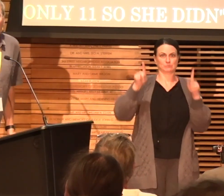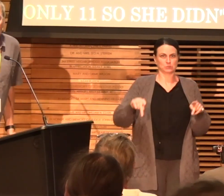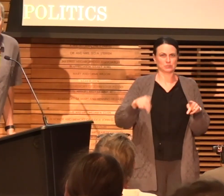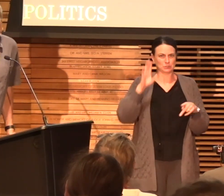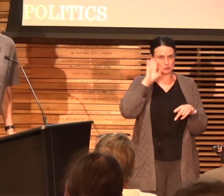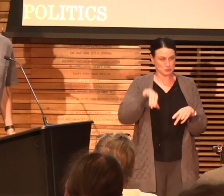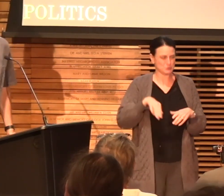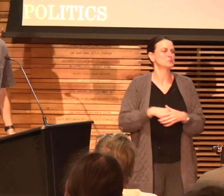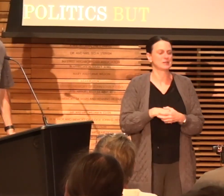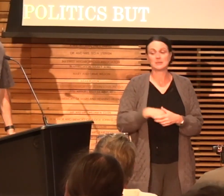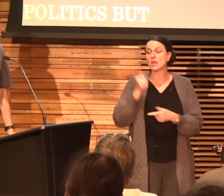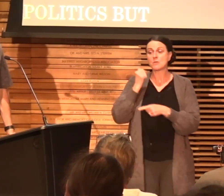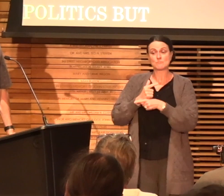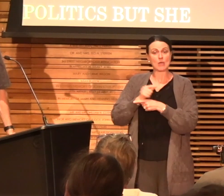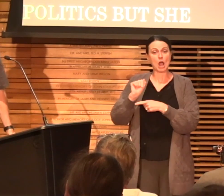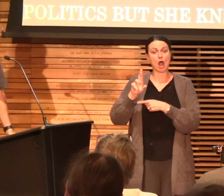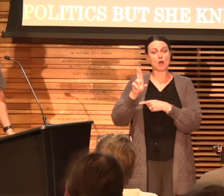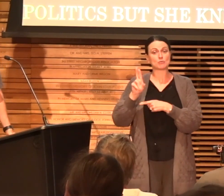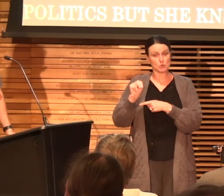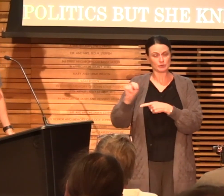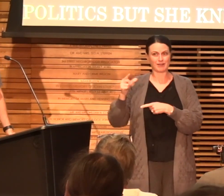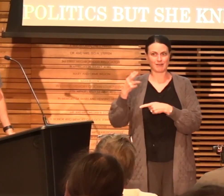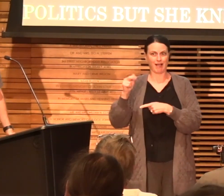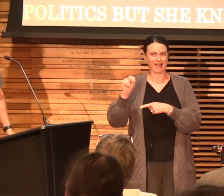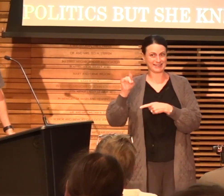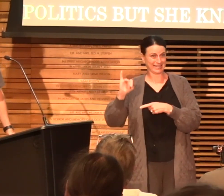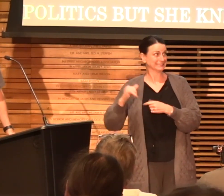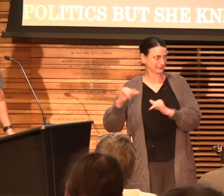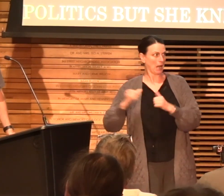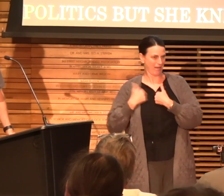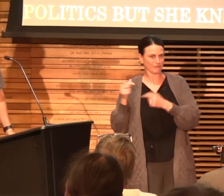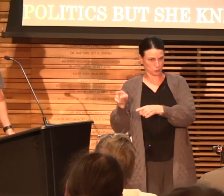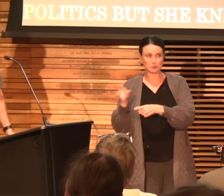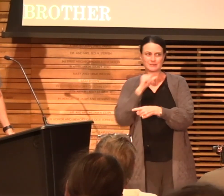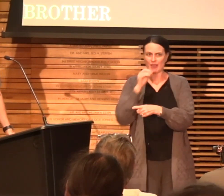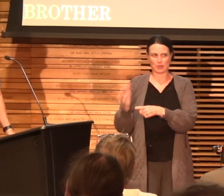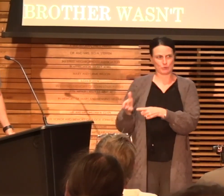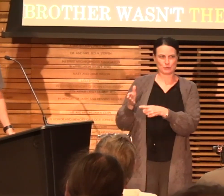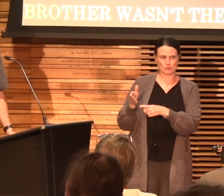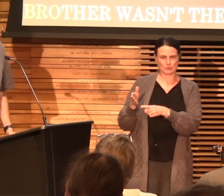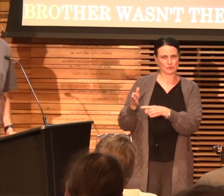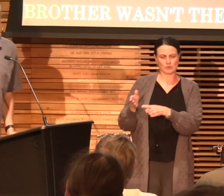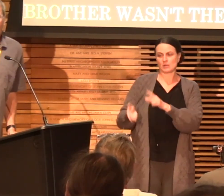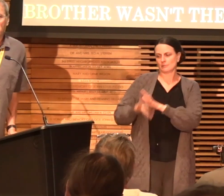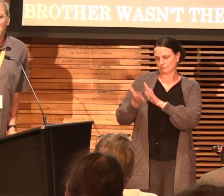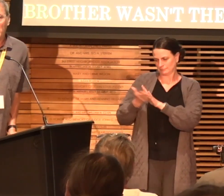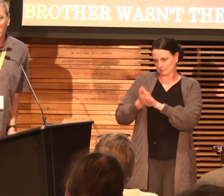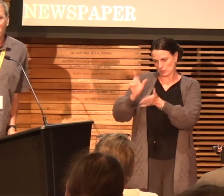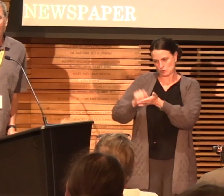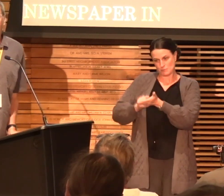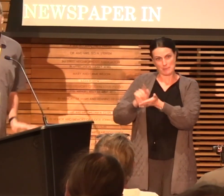Her brother Arun Gandhi, still alive, wasn't there. He was running the newspaper in his father's absence.